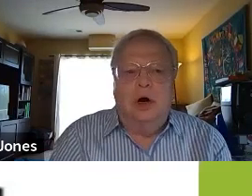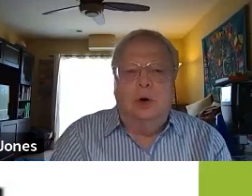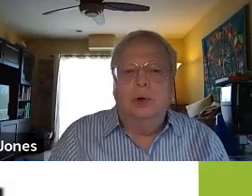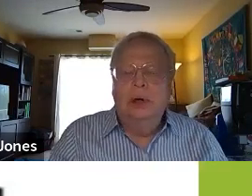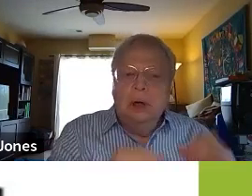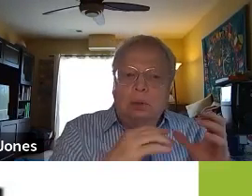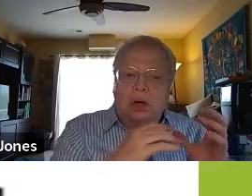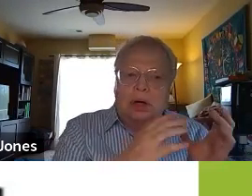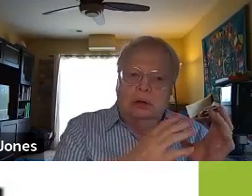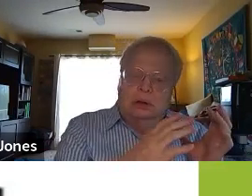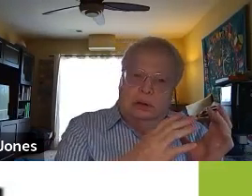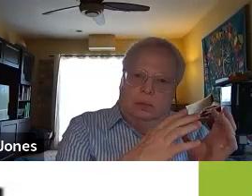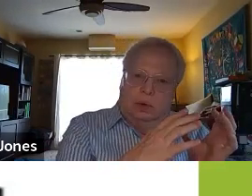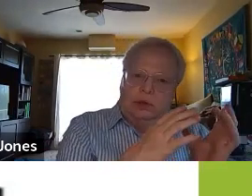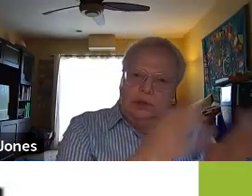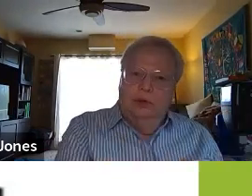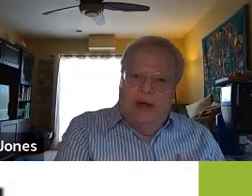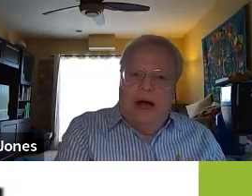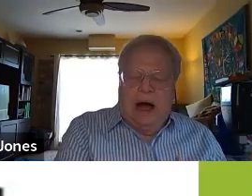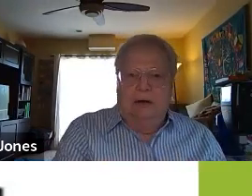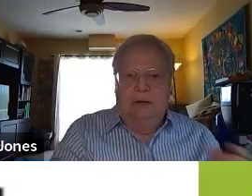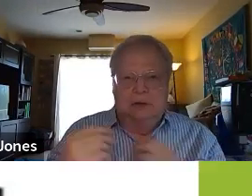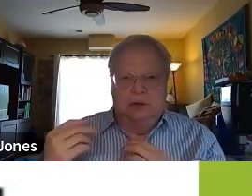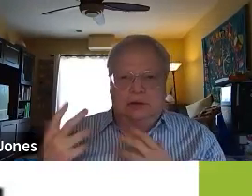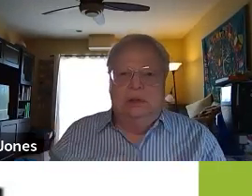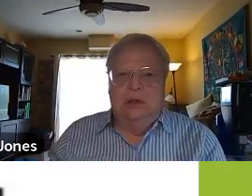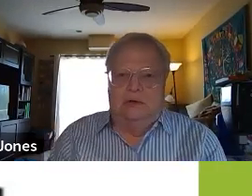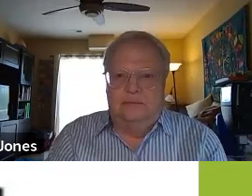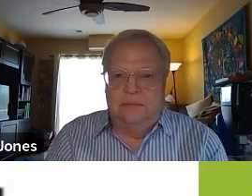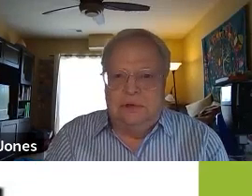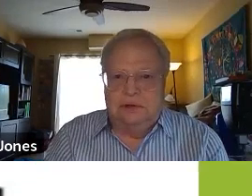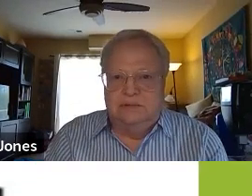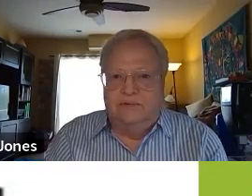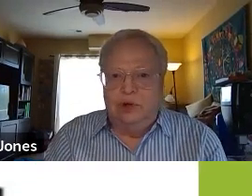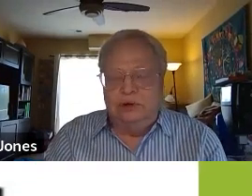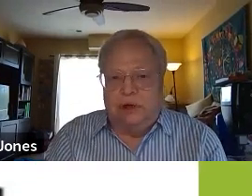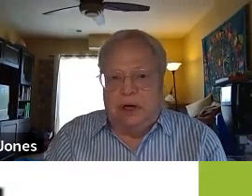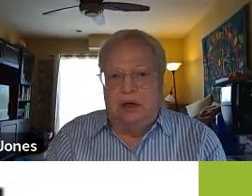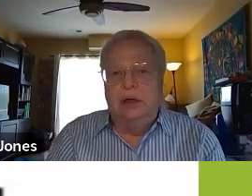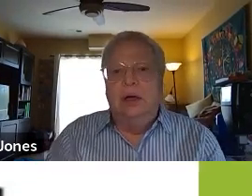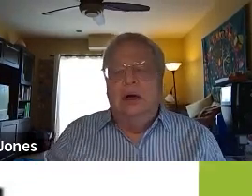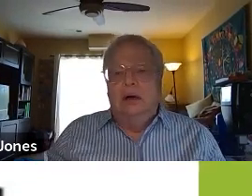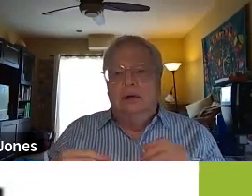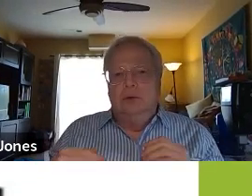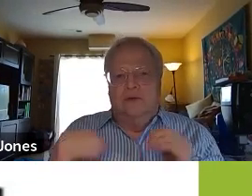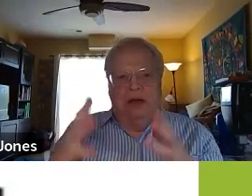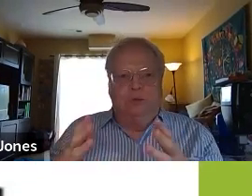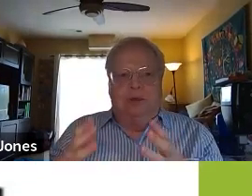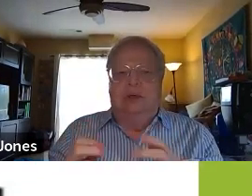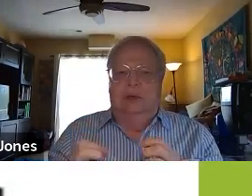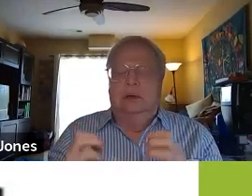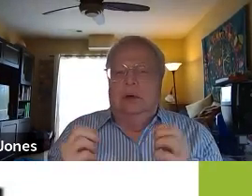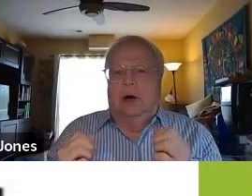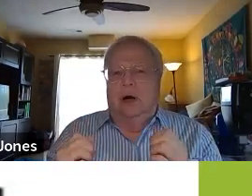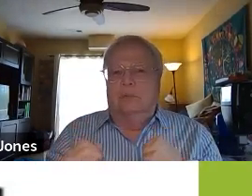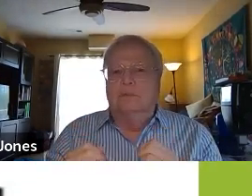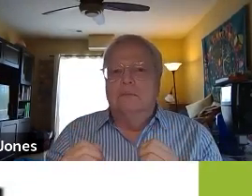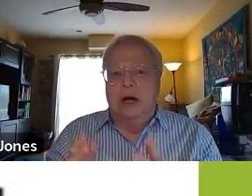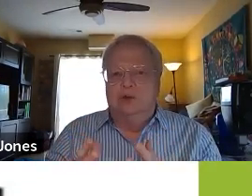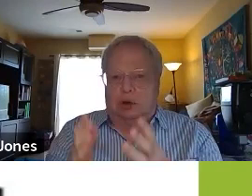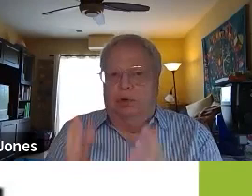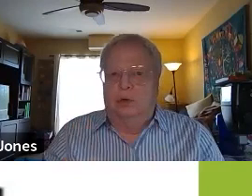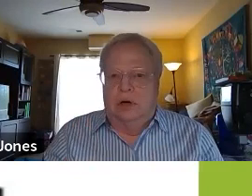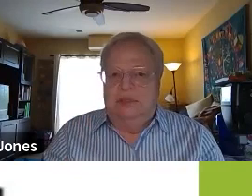So when we do that, as you see in the first slide, you actually have made your program